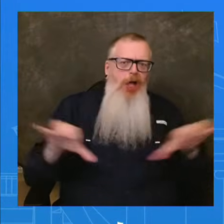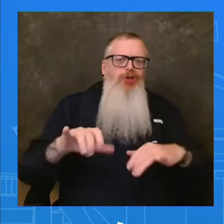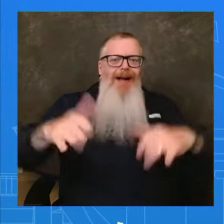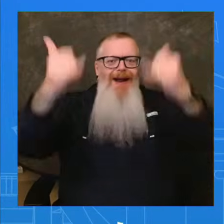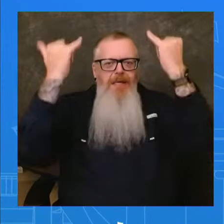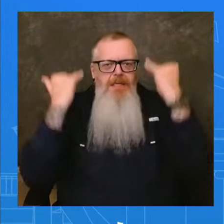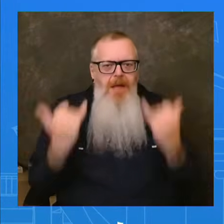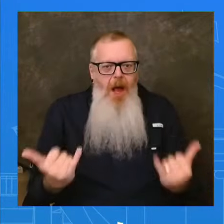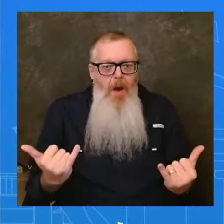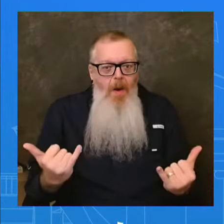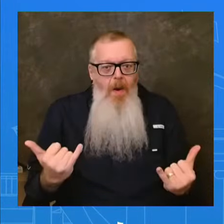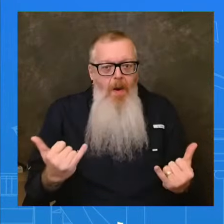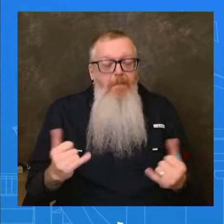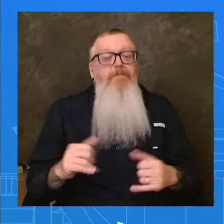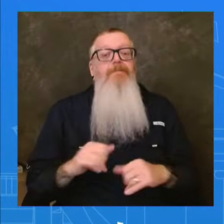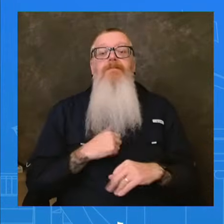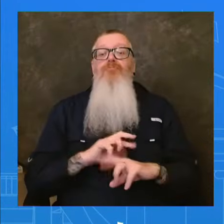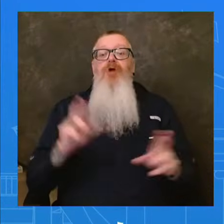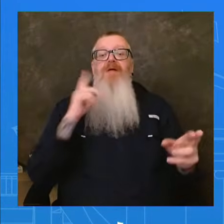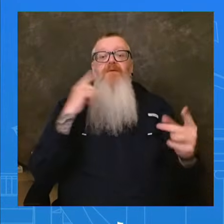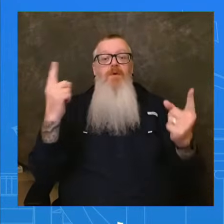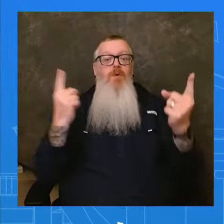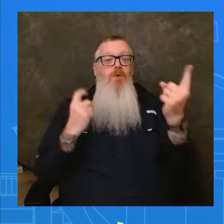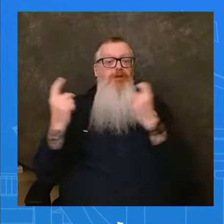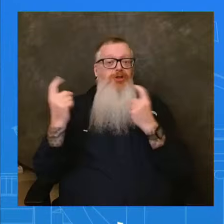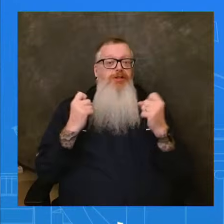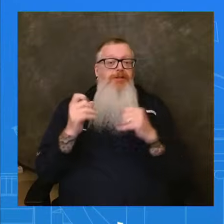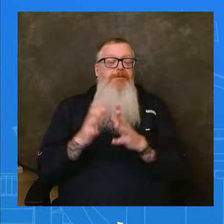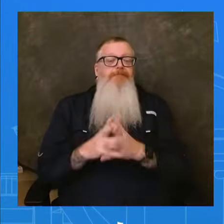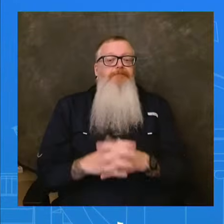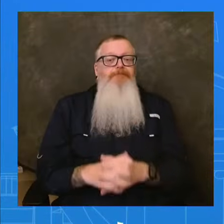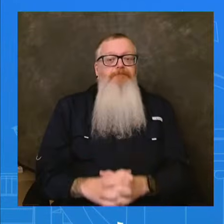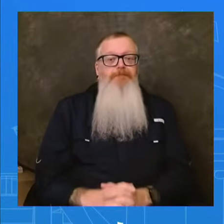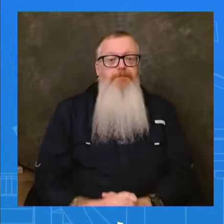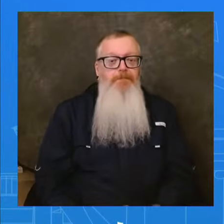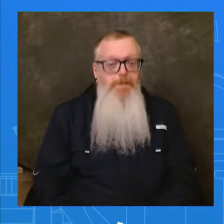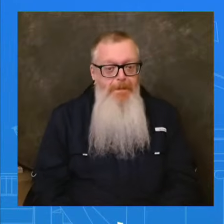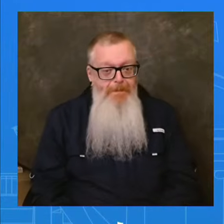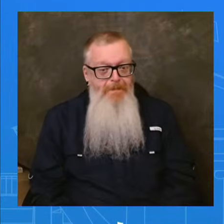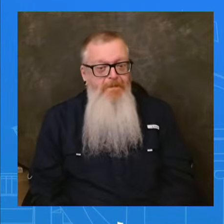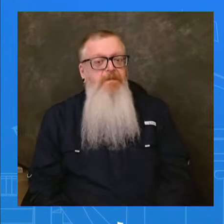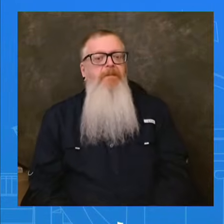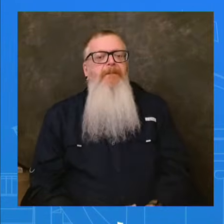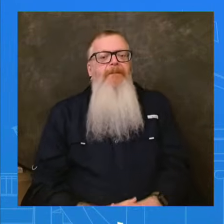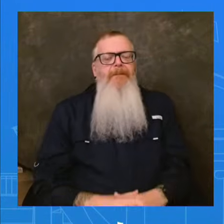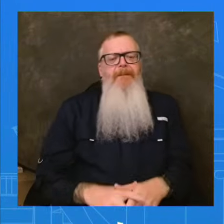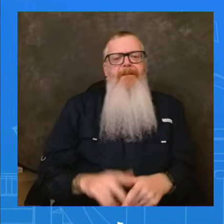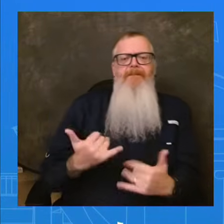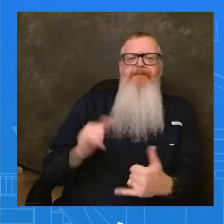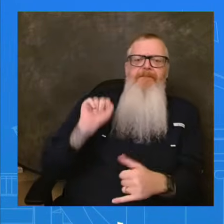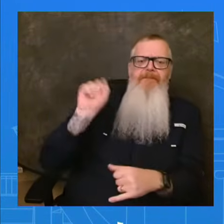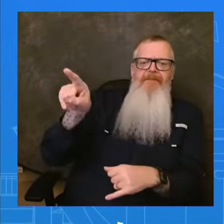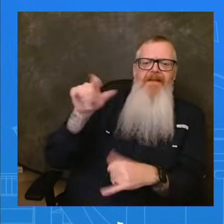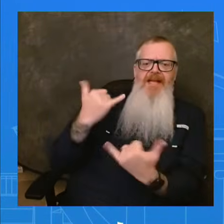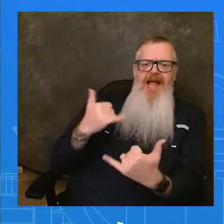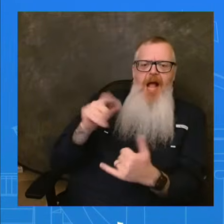I just want to remind folks that she can only hear us; can't see us. So, I'm going to start calling on folks right now. Go ahead. Go ahead, Aamer.